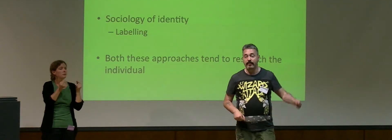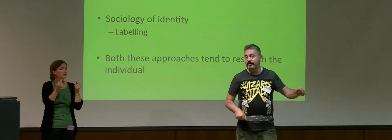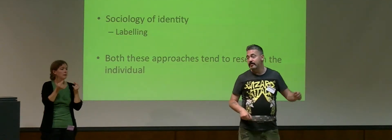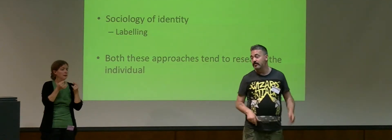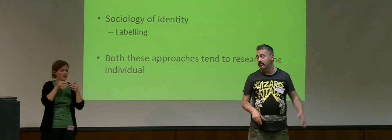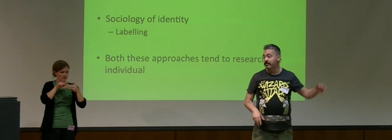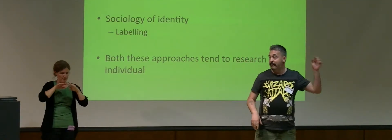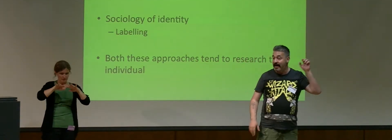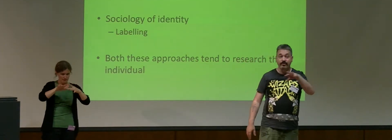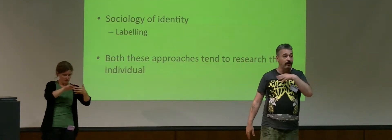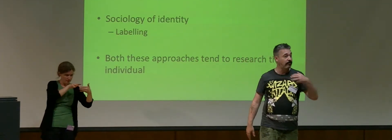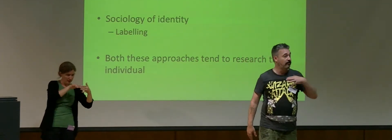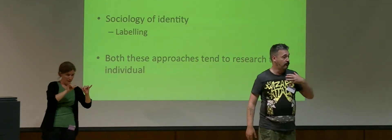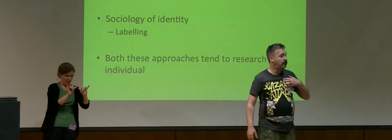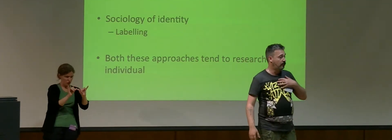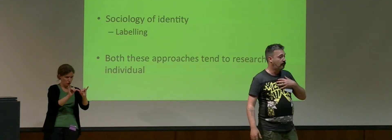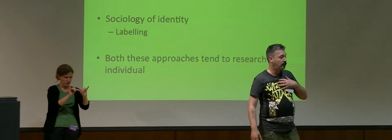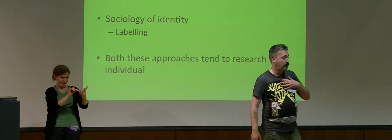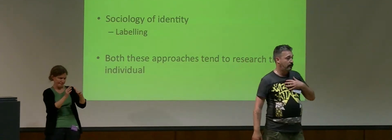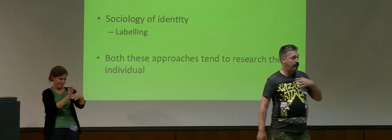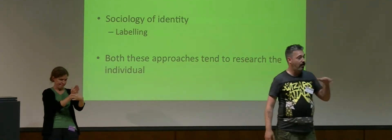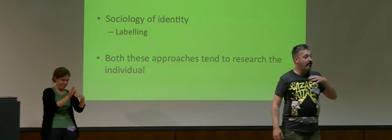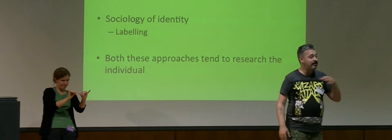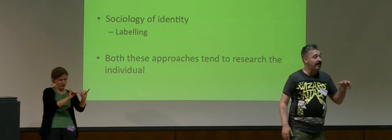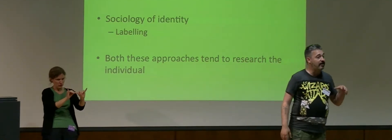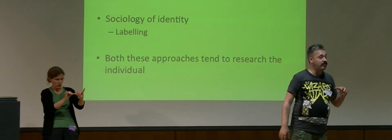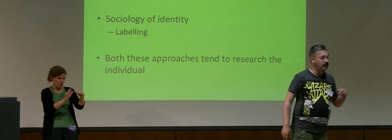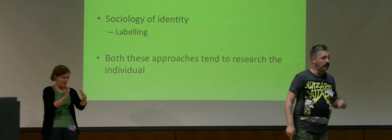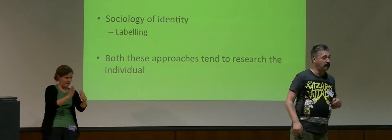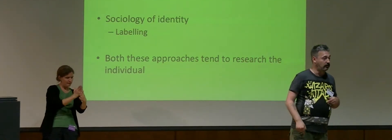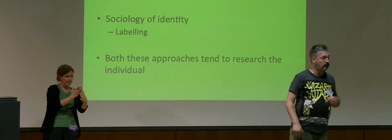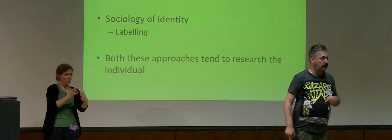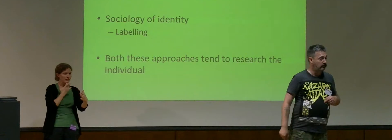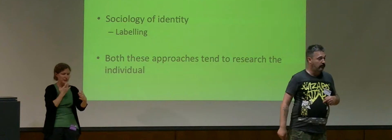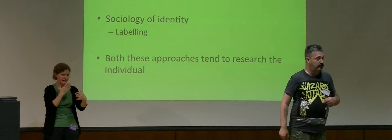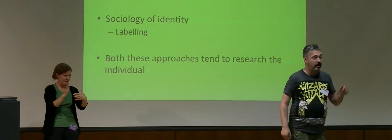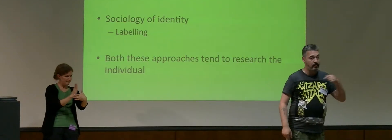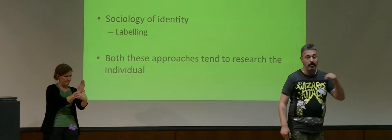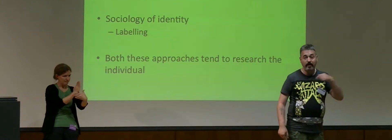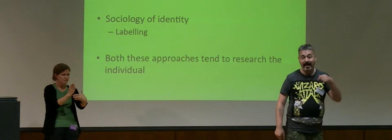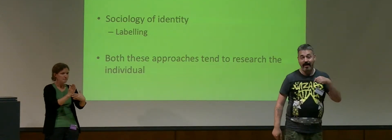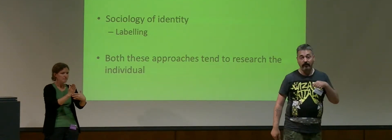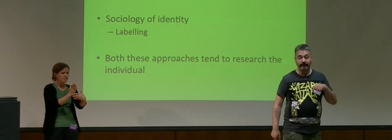we tended to want to measure us with orientation to tell us who we are